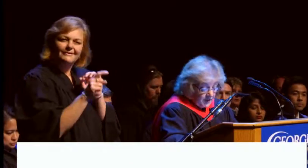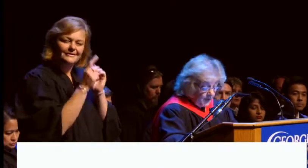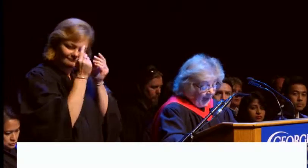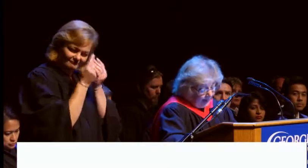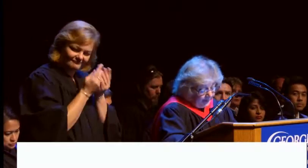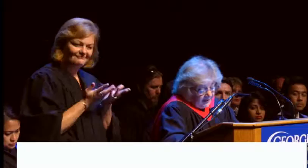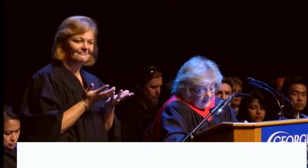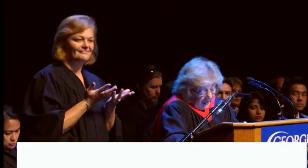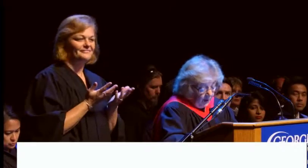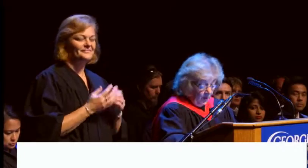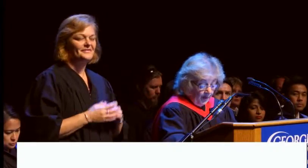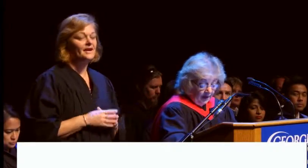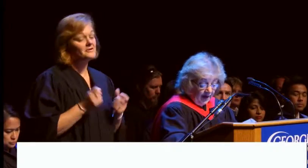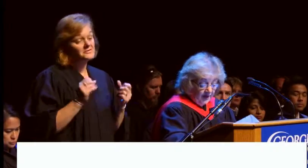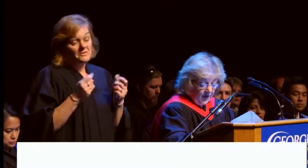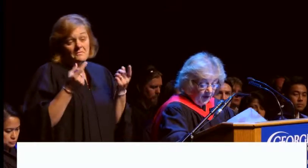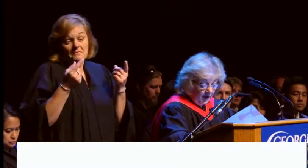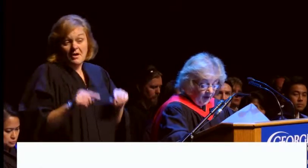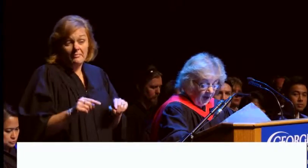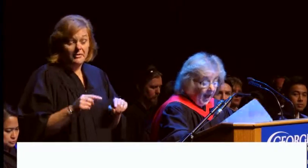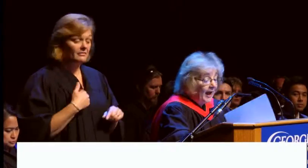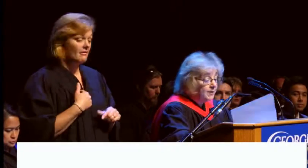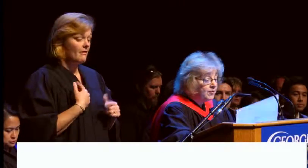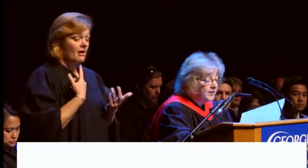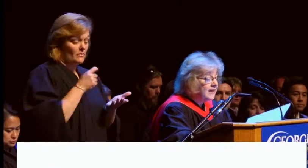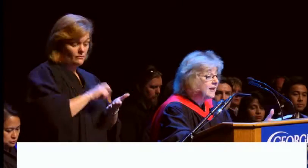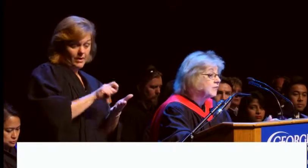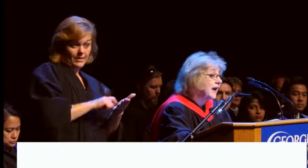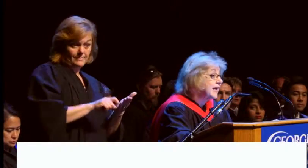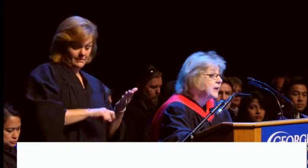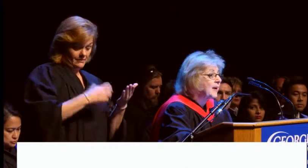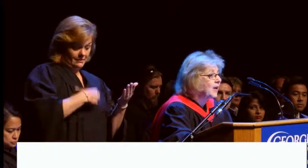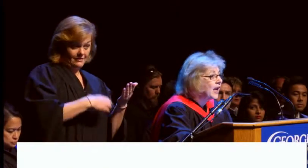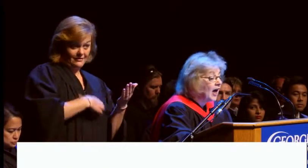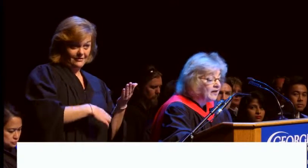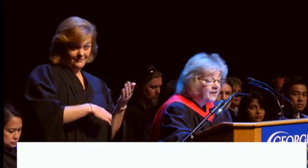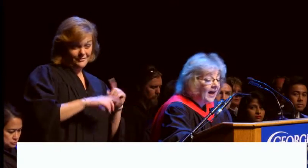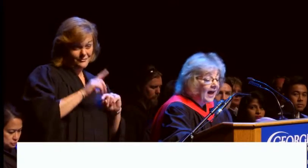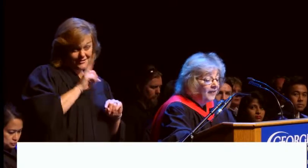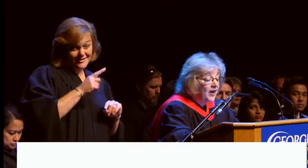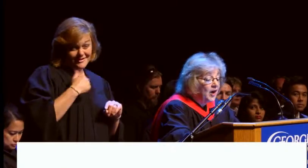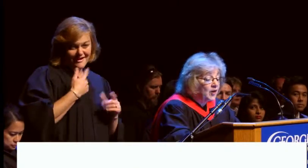SO IT HAPPENS THAT WHEN I WRITE OF HUNGER, I AM REALLY WRITING ABOUT LOVING AND THE HUNGER